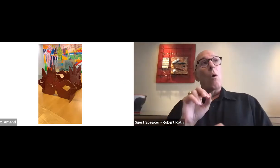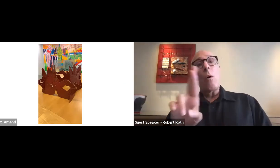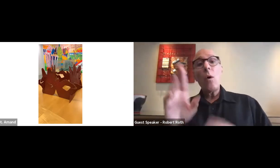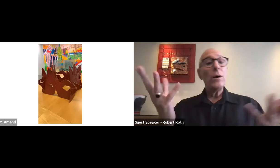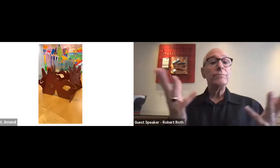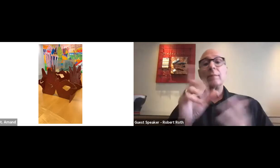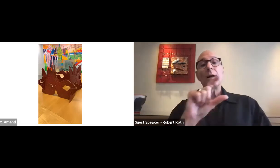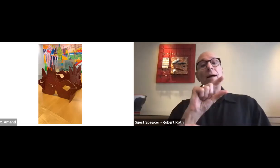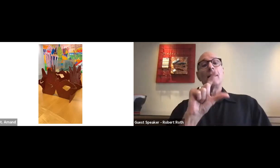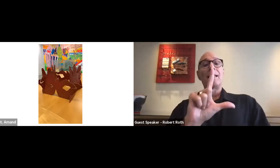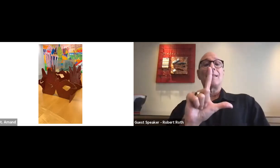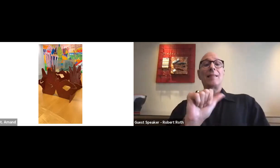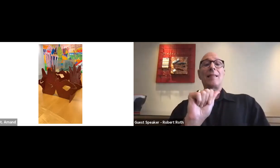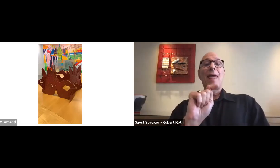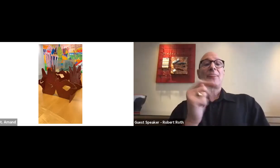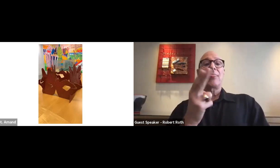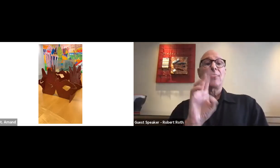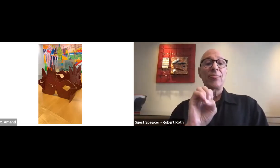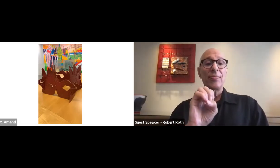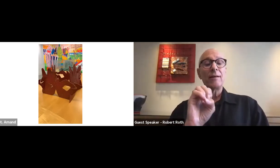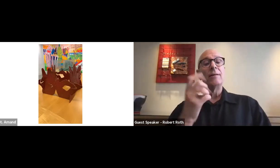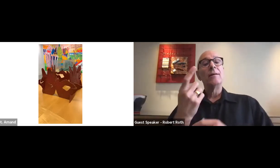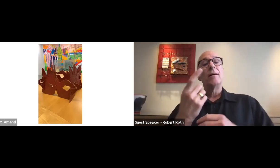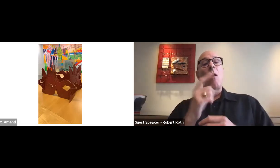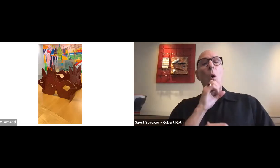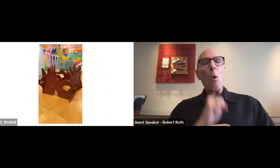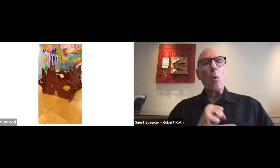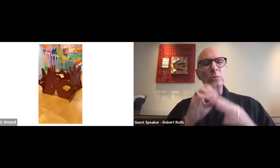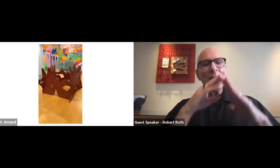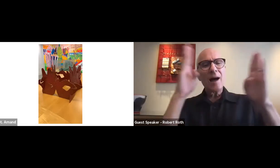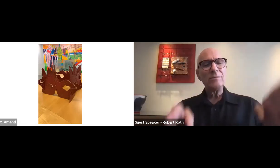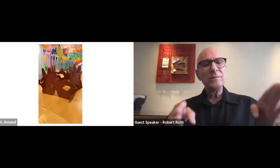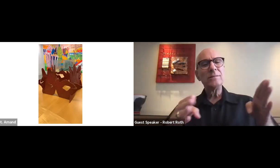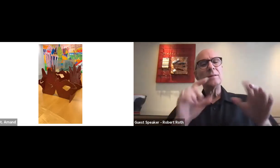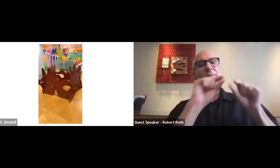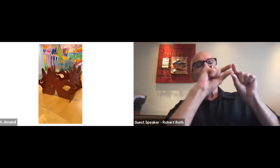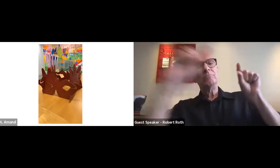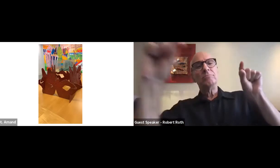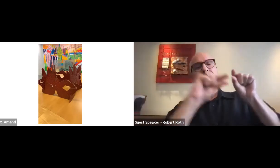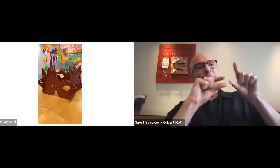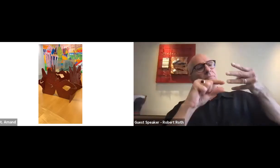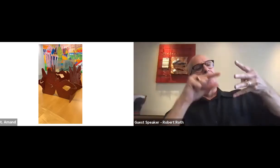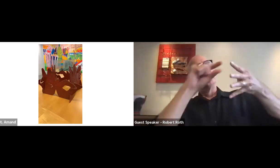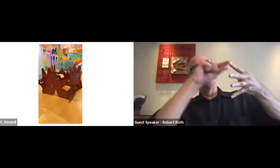before, and that was incorporated in that, or he would use lath